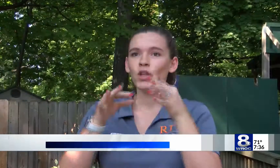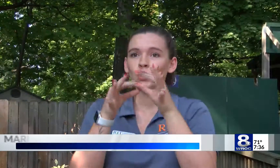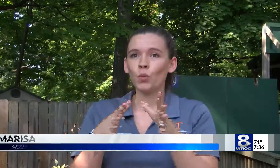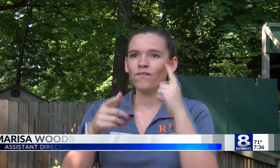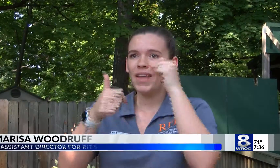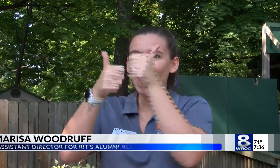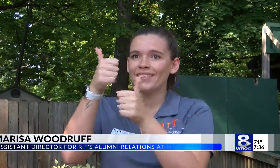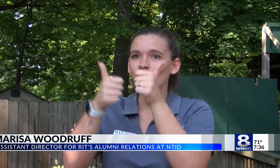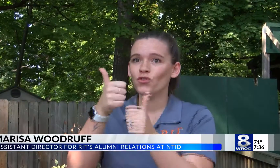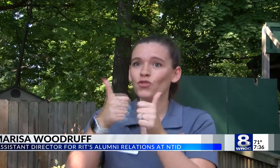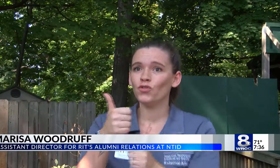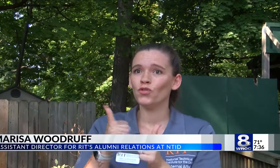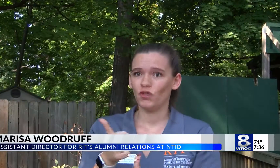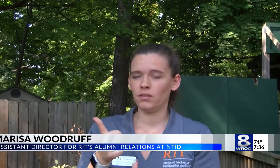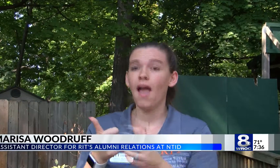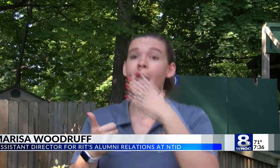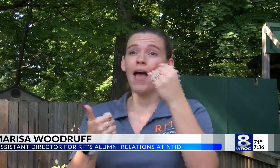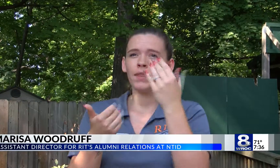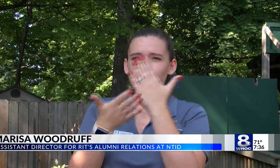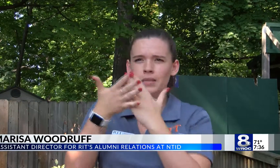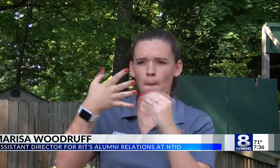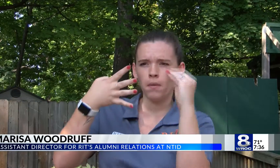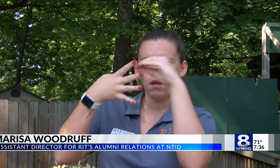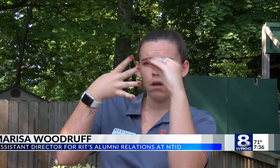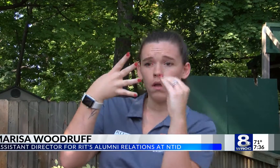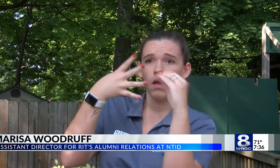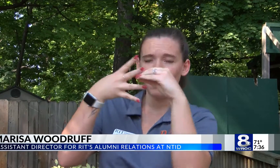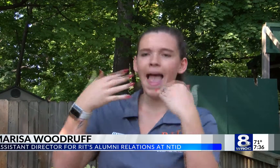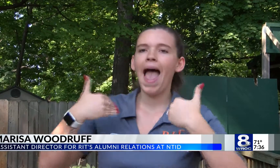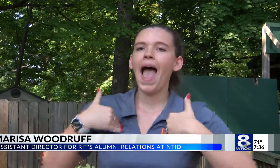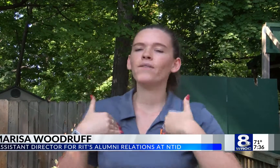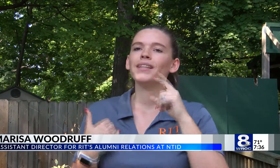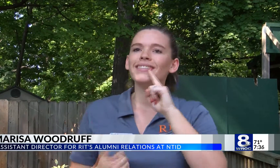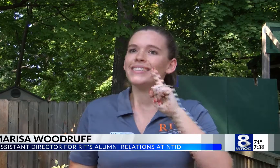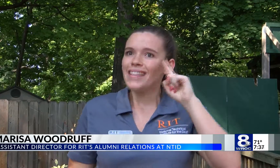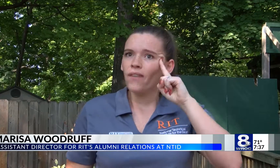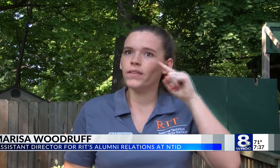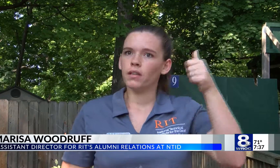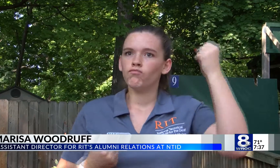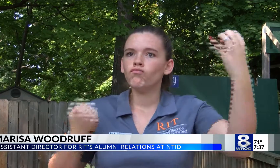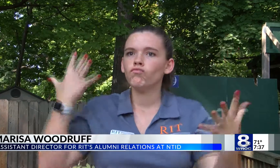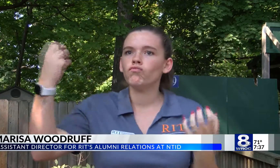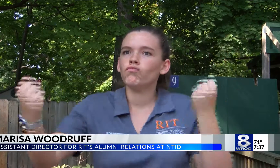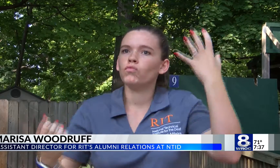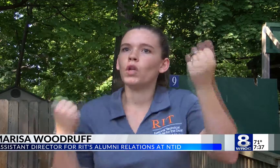for RIT's Alumni Relations at NTID) zoo provides numerous programs where interpreters can be used, so it's